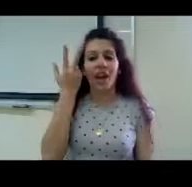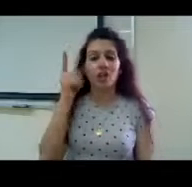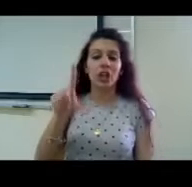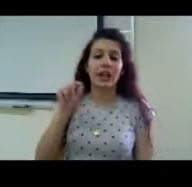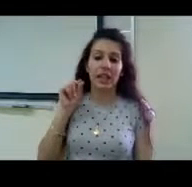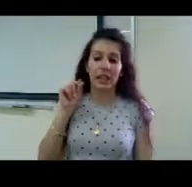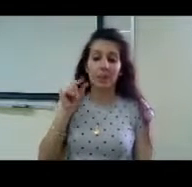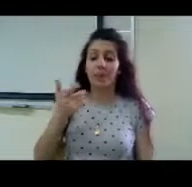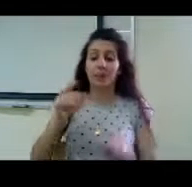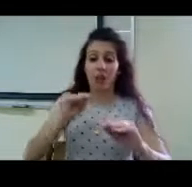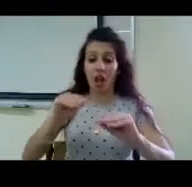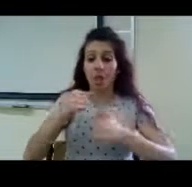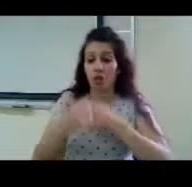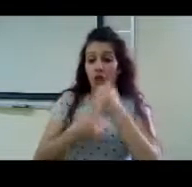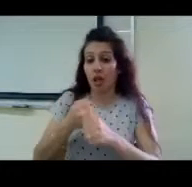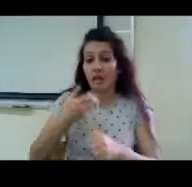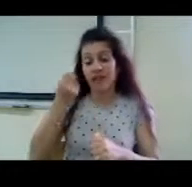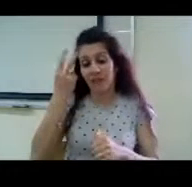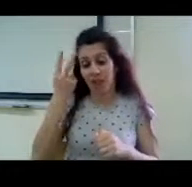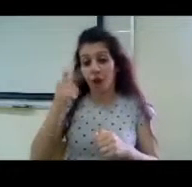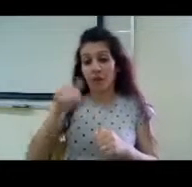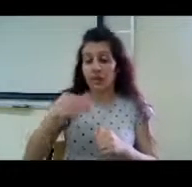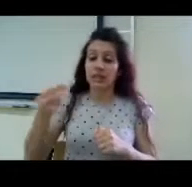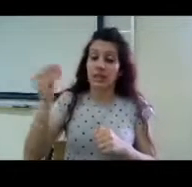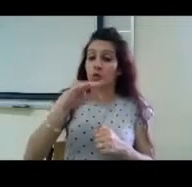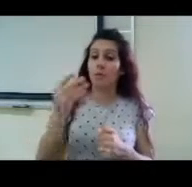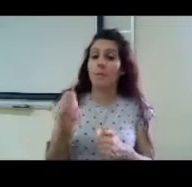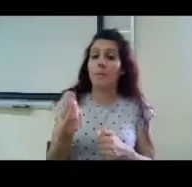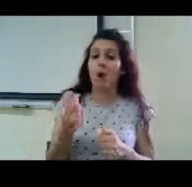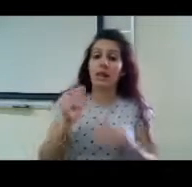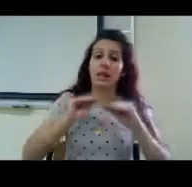learning hubs are created when some of the tools and support to educators that